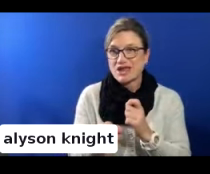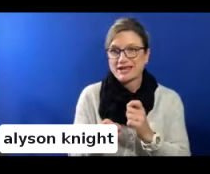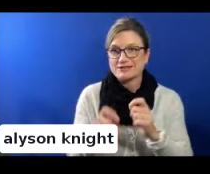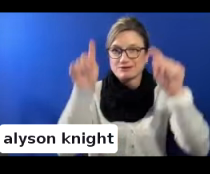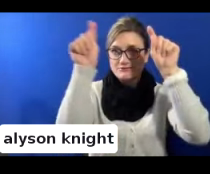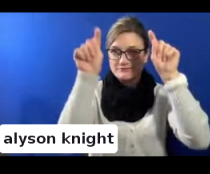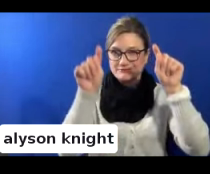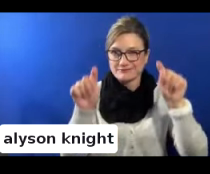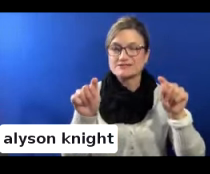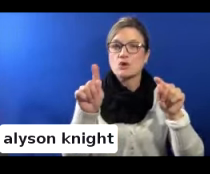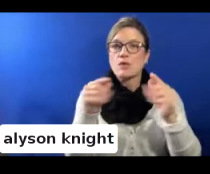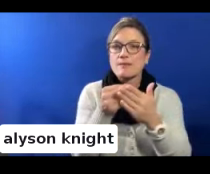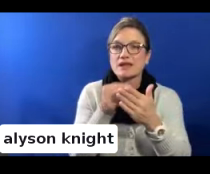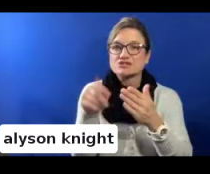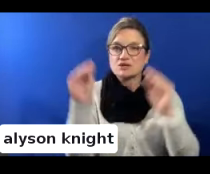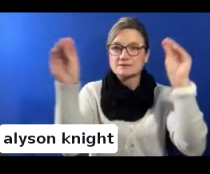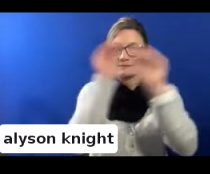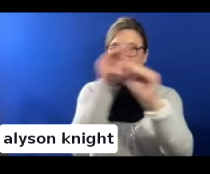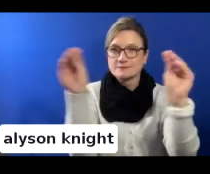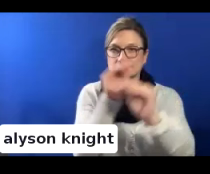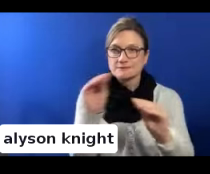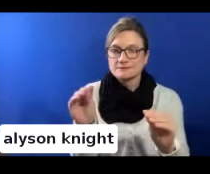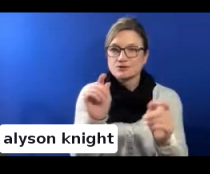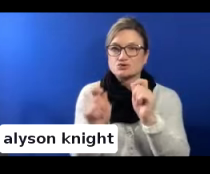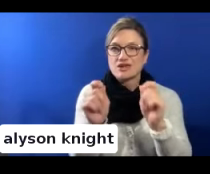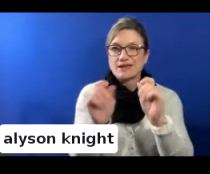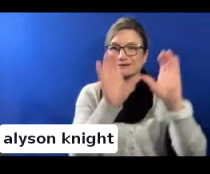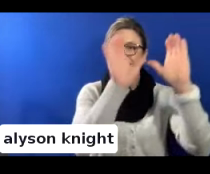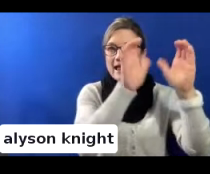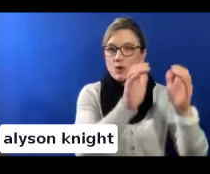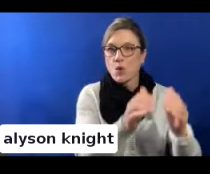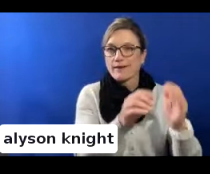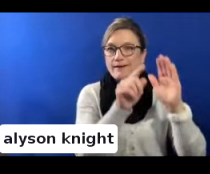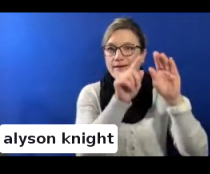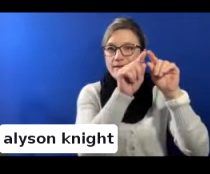It's just shifting from one category to another with a change in the